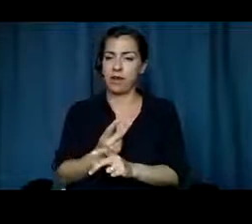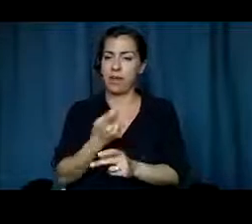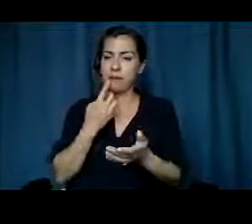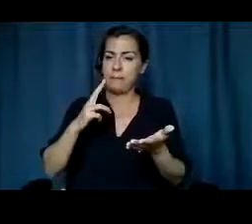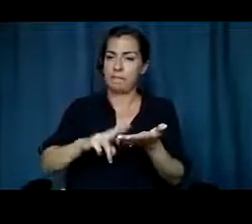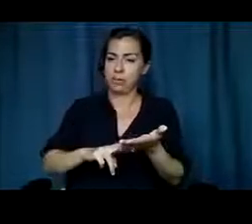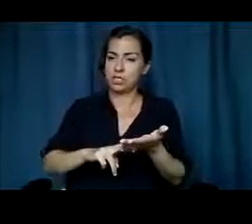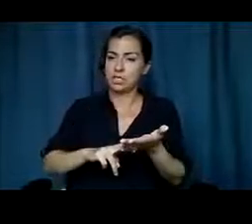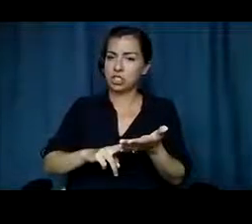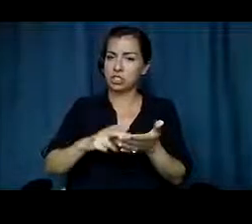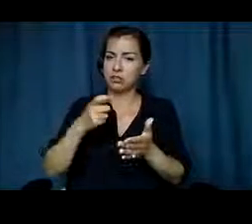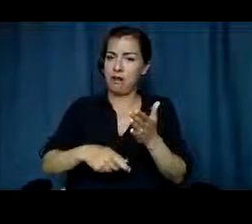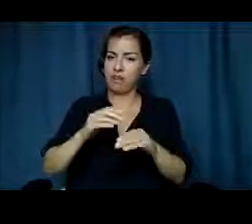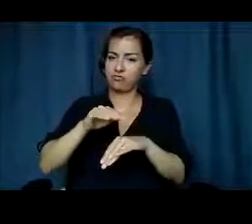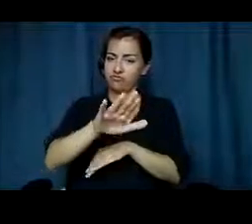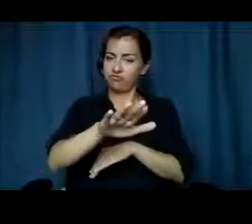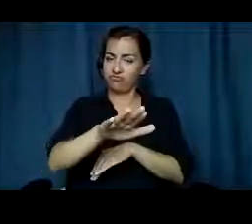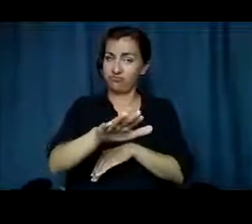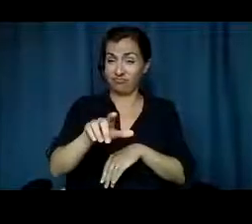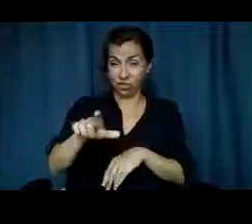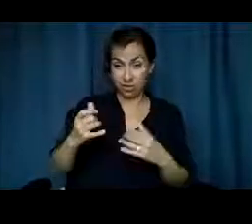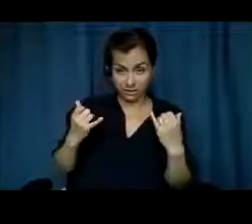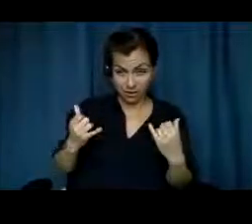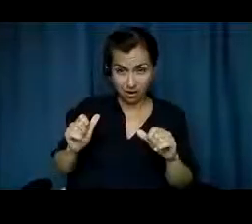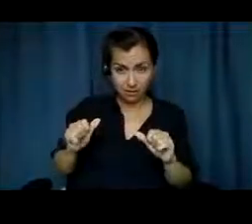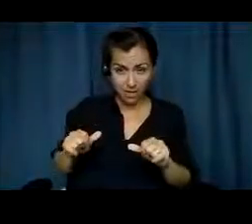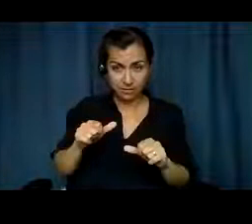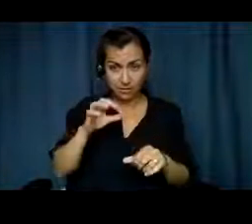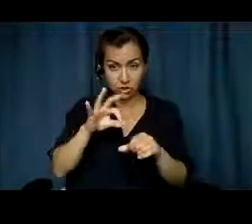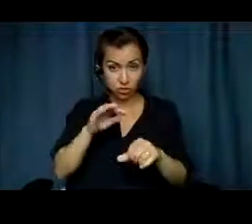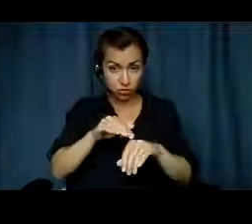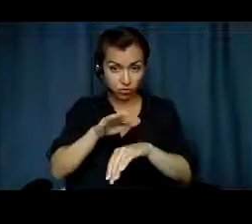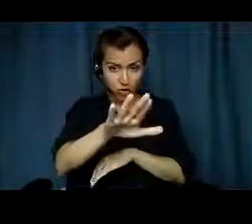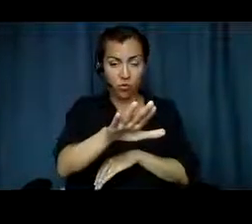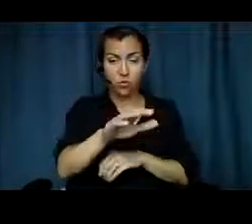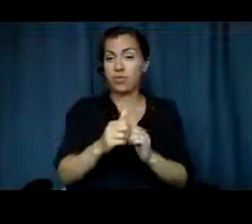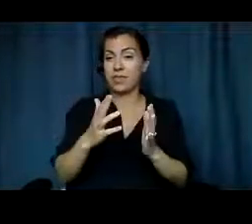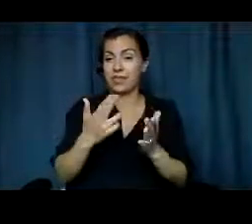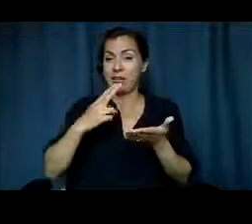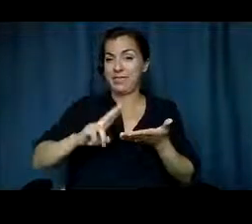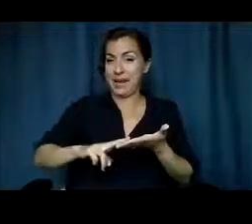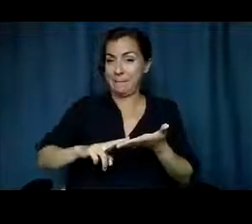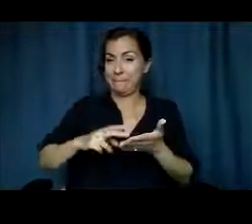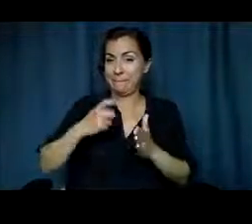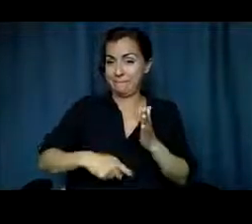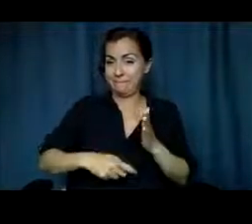sometimes it's tough to maintain privacy. You know, what if you don't want to vote for somebody who your parents want to vote for,